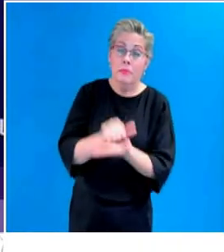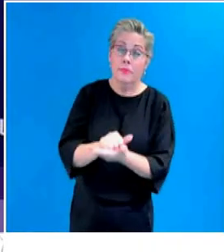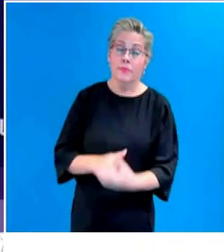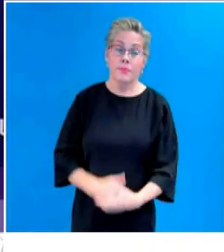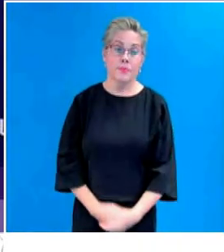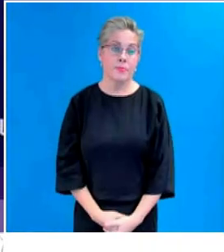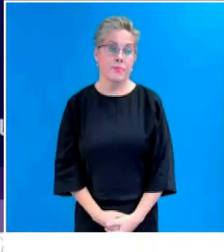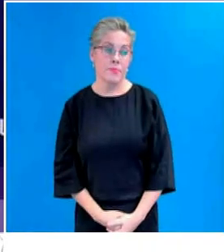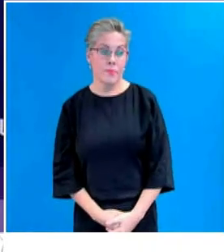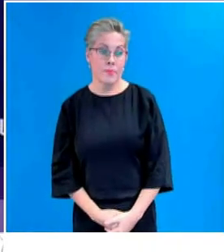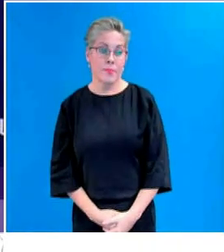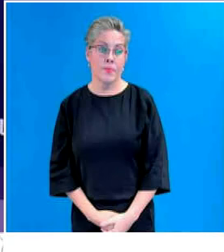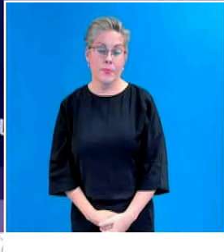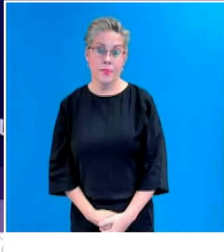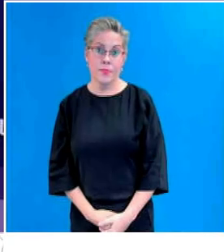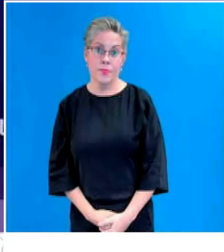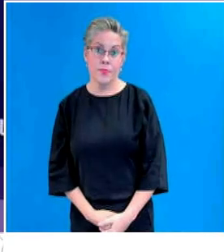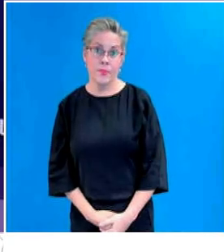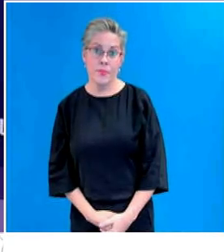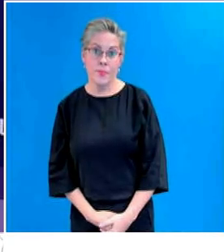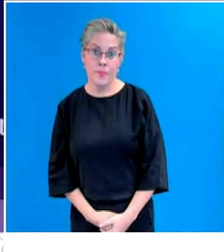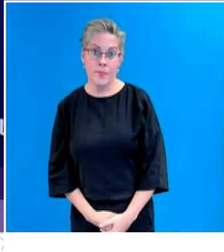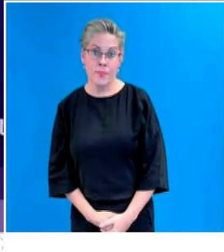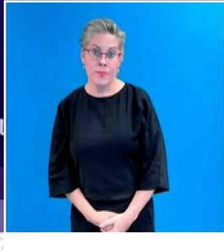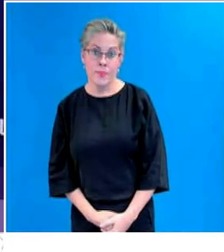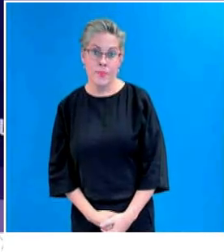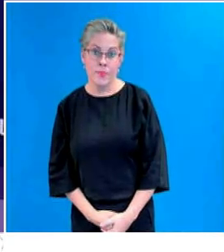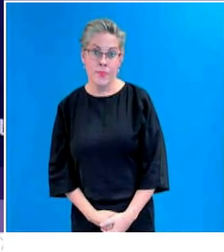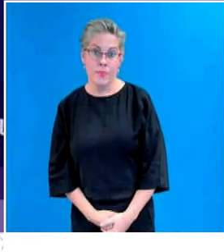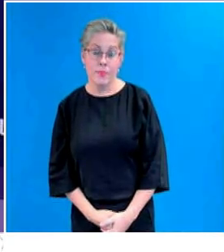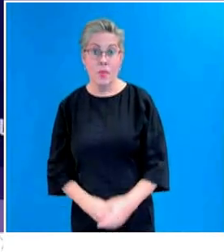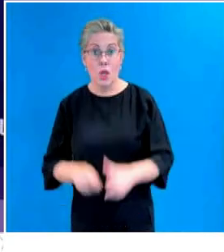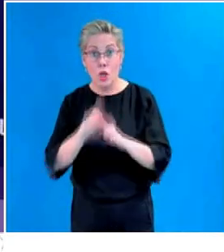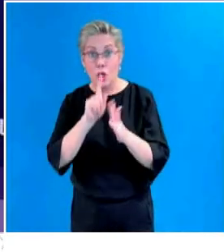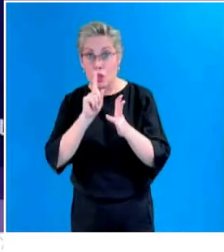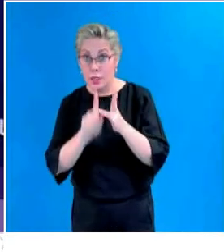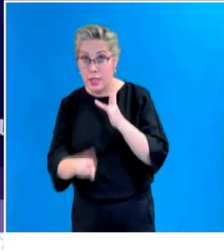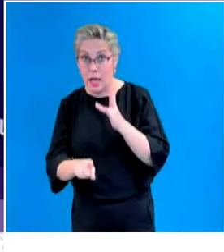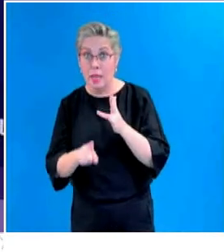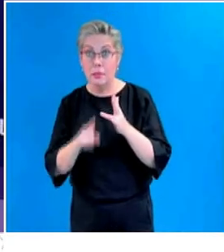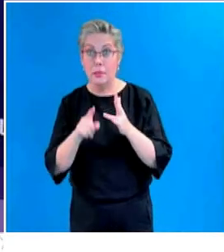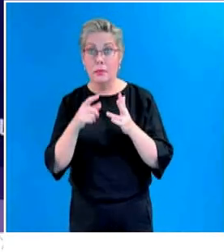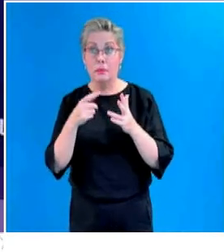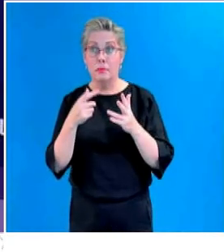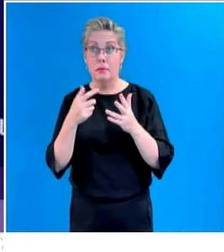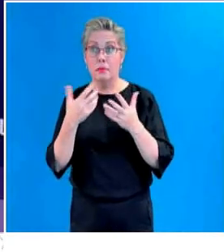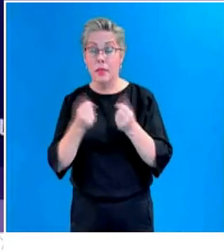Government regard as consistent with the standing of general comments under international law?